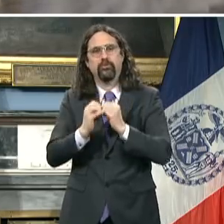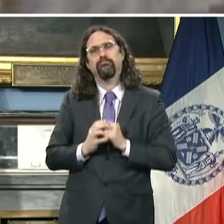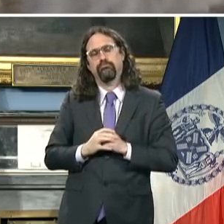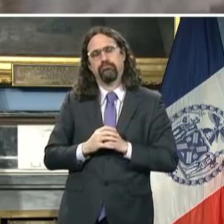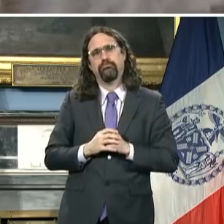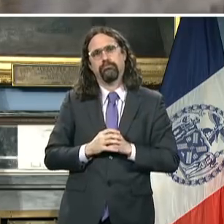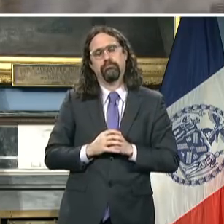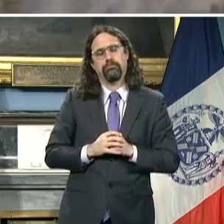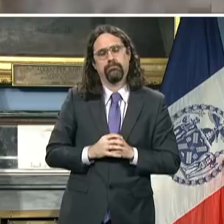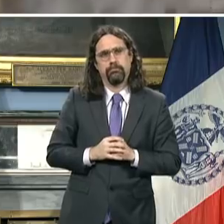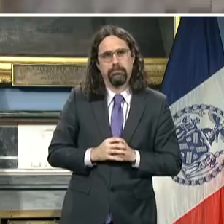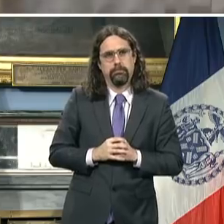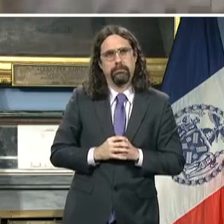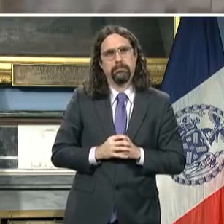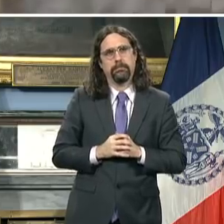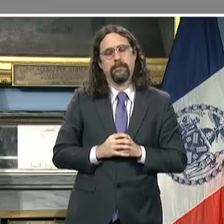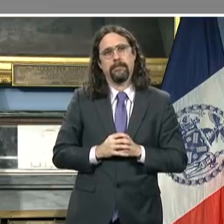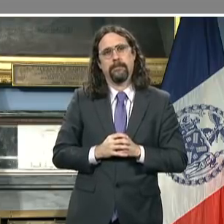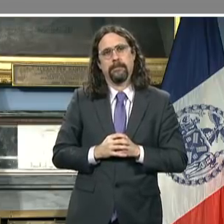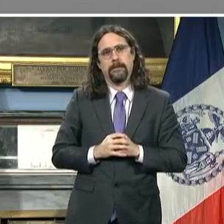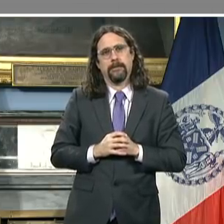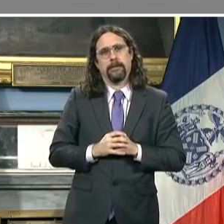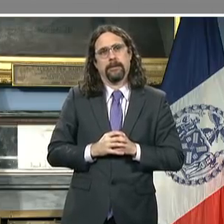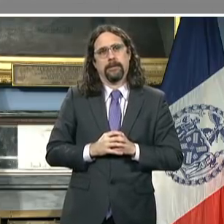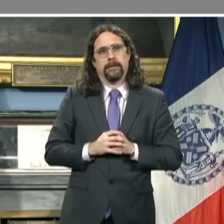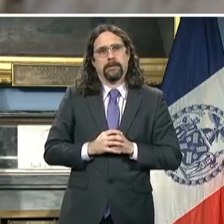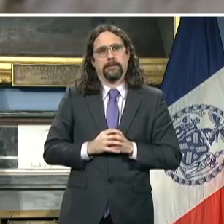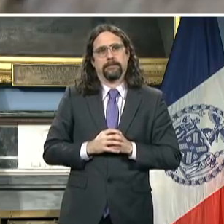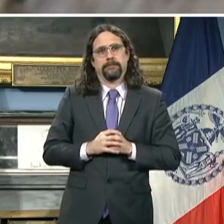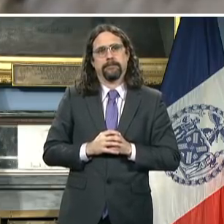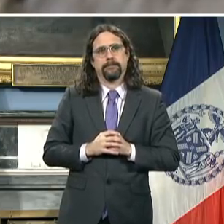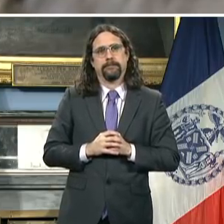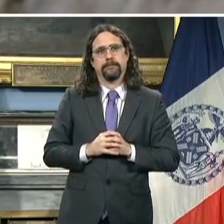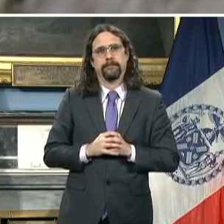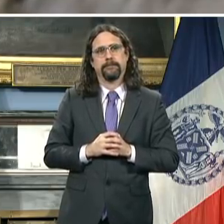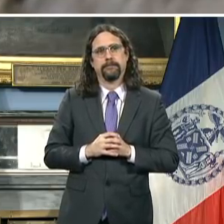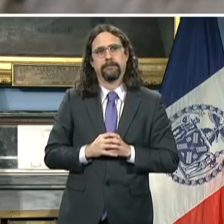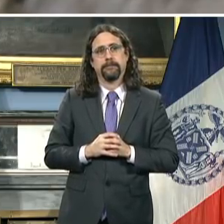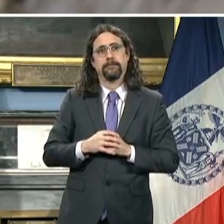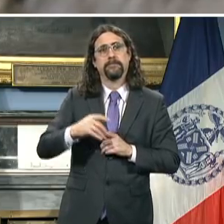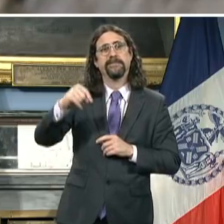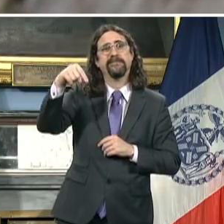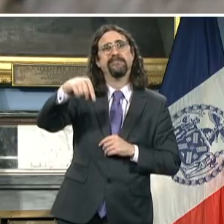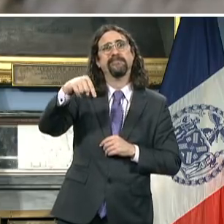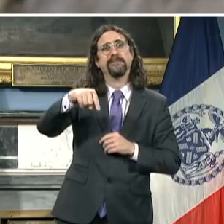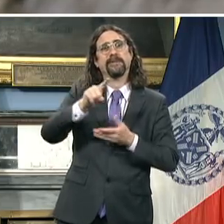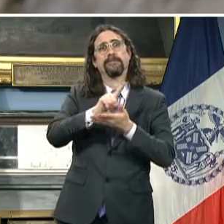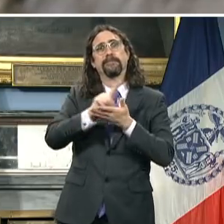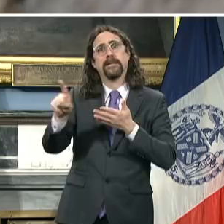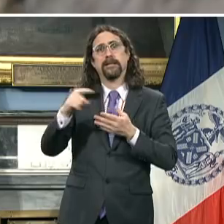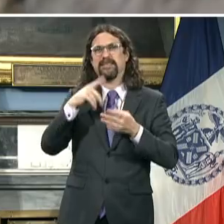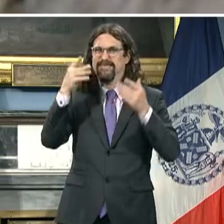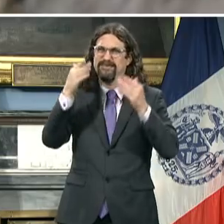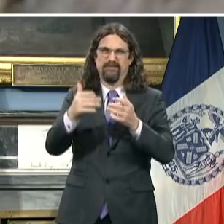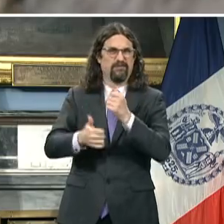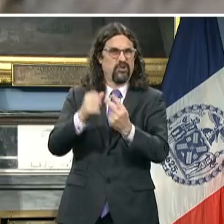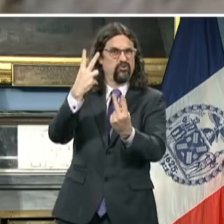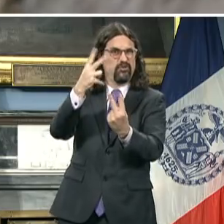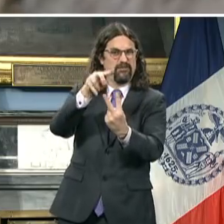DYNAMIC FOR US R FOTH IS WEEKAND THAT'S A VERY GOOD THING. S CO WEONTINUE TO FOCUS THIS WEEK ON FINDING MORE SURGICAL GOWNS